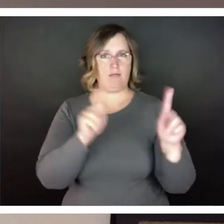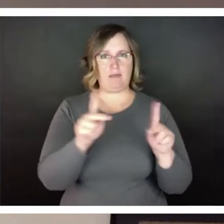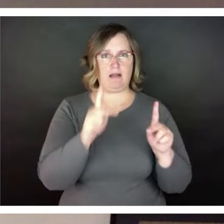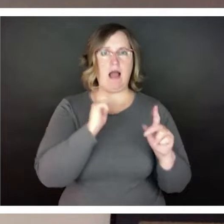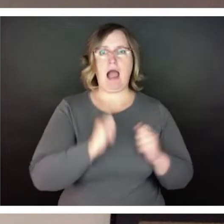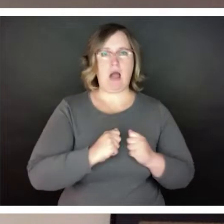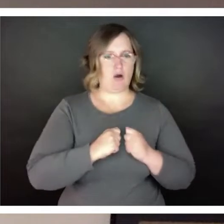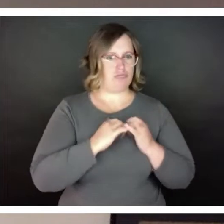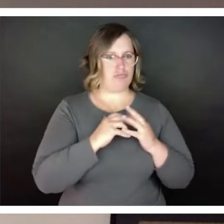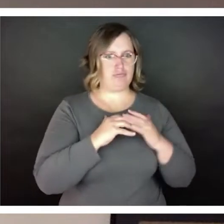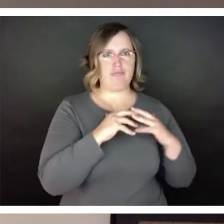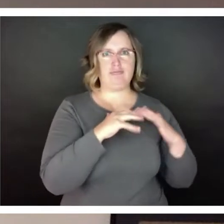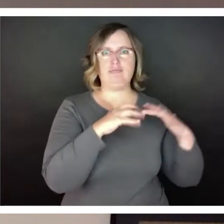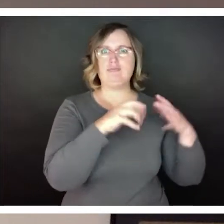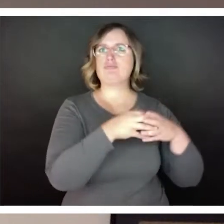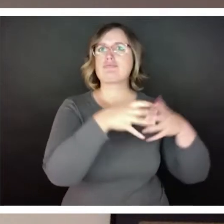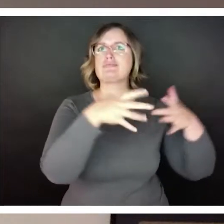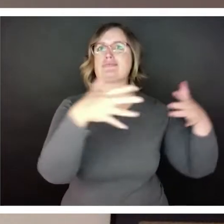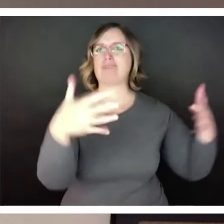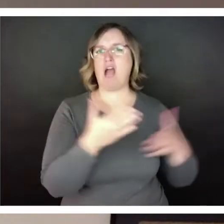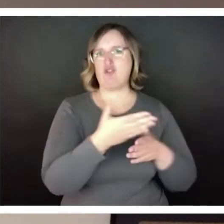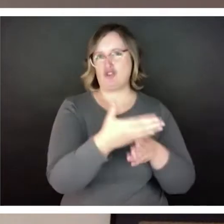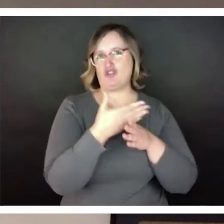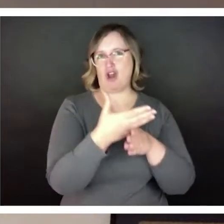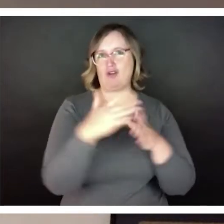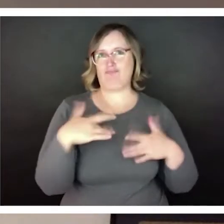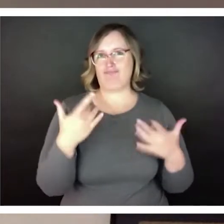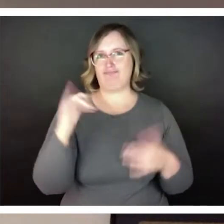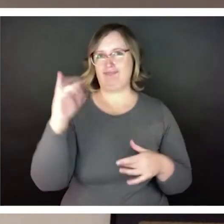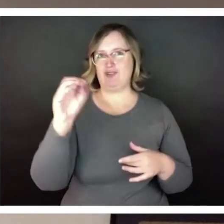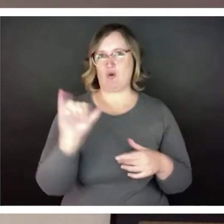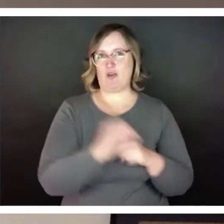and infuse our shared joy. One of the ways we do this is through listening.